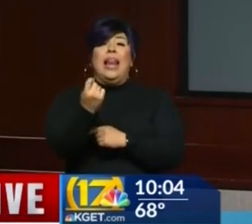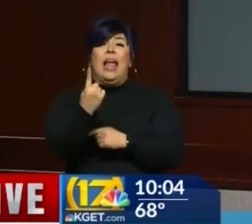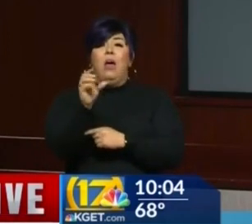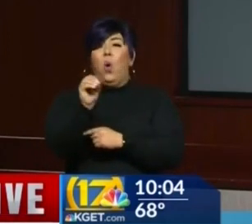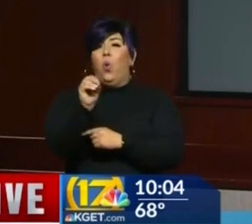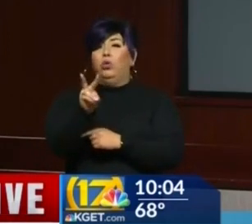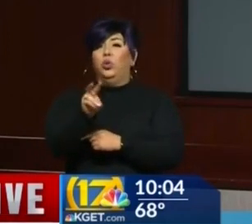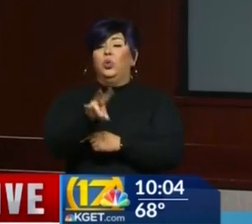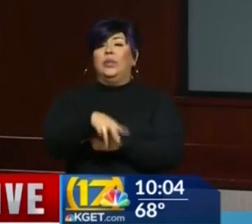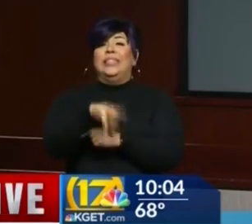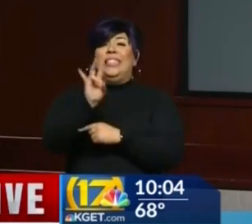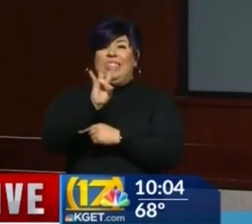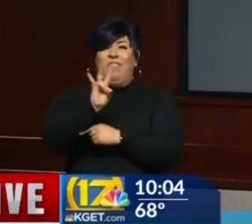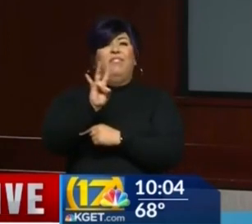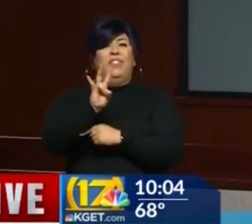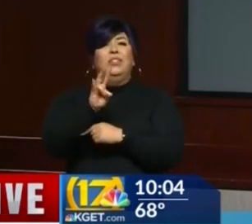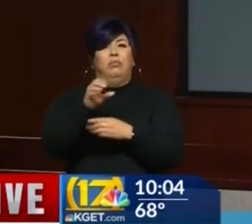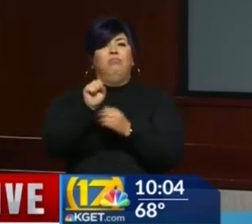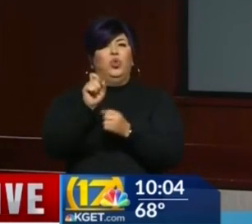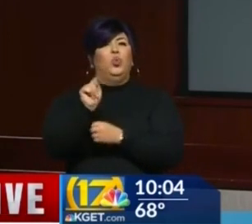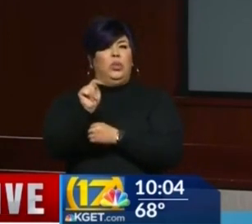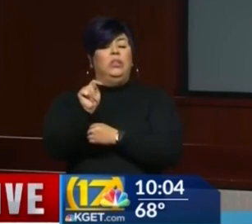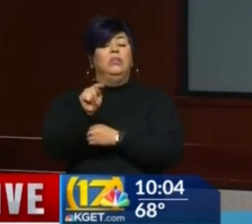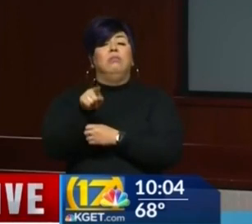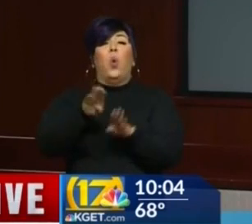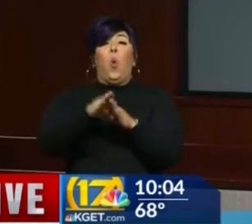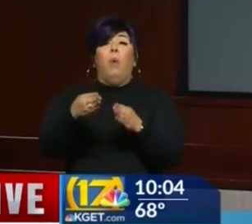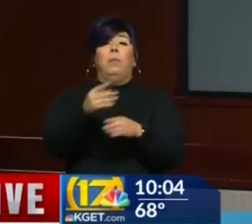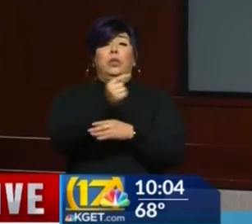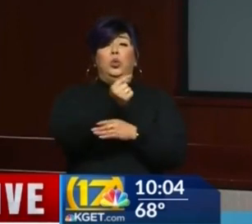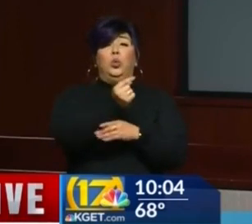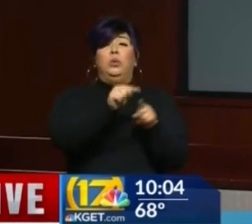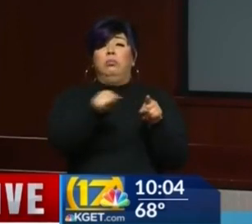SATURDAY 7 AM TO 7 PM NEXT IS